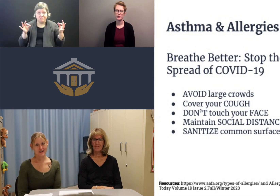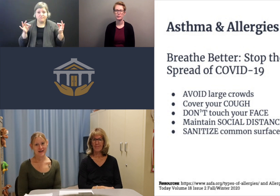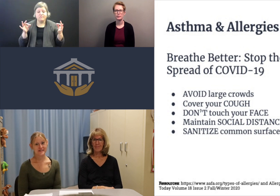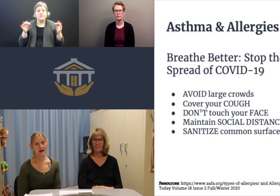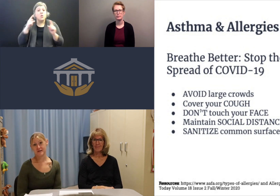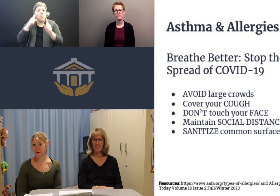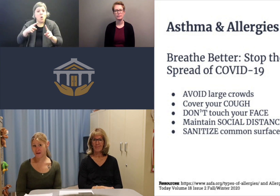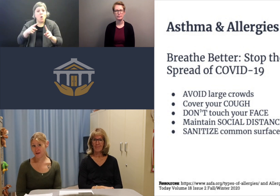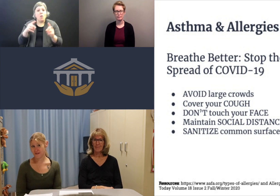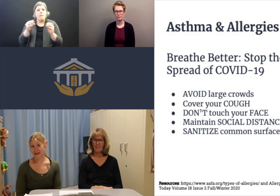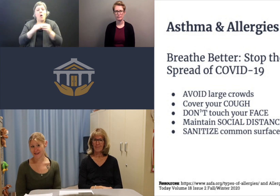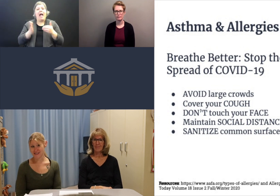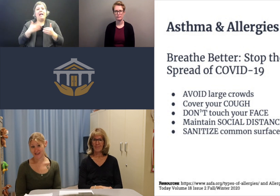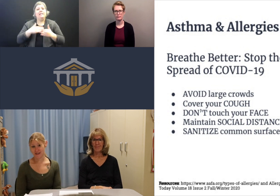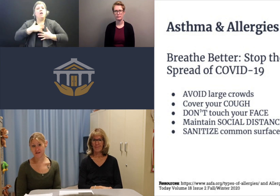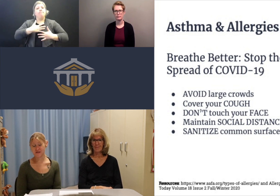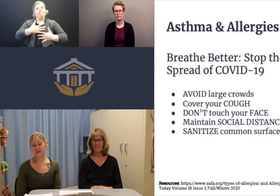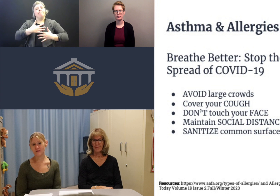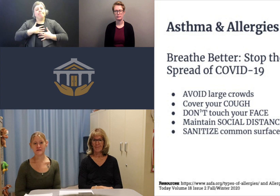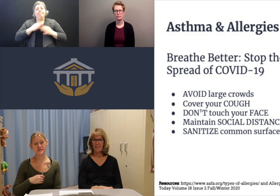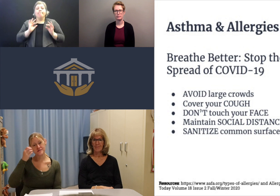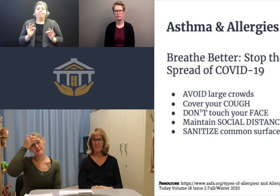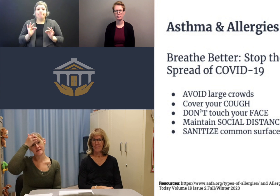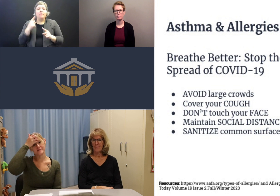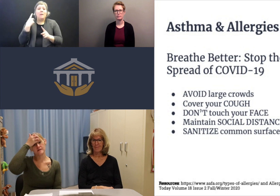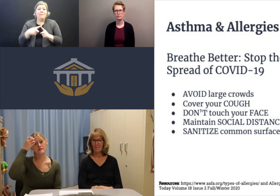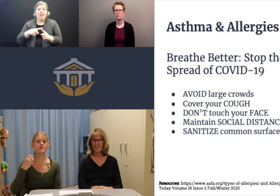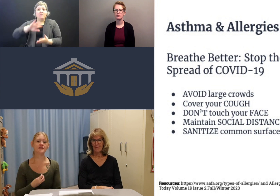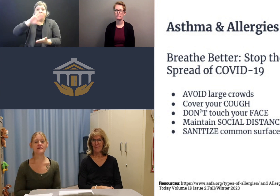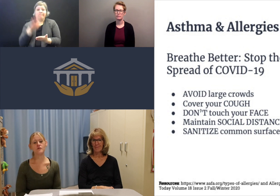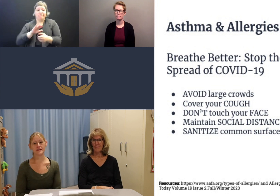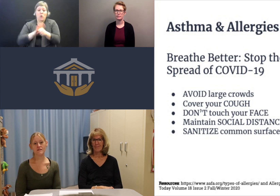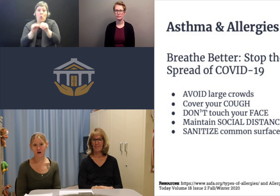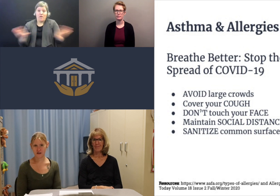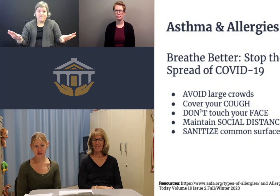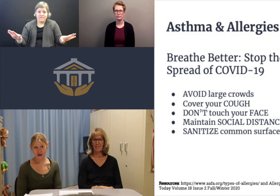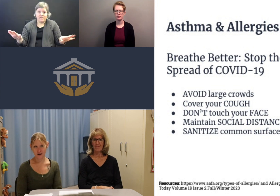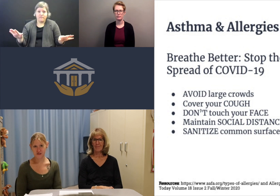and stop the spread of COVID-19. So, to do this, you want to avoid the large crowds.